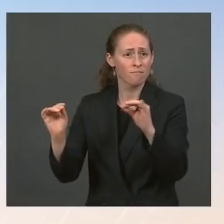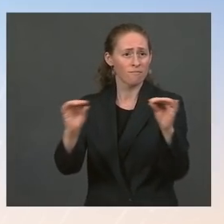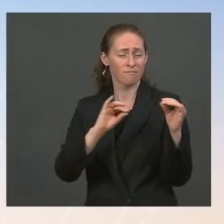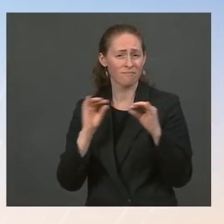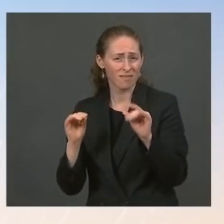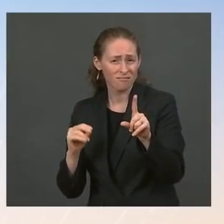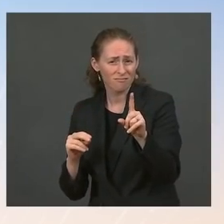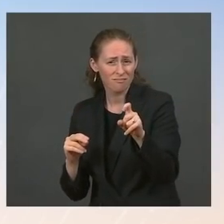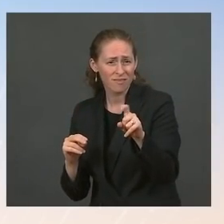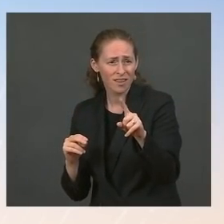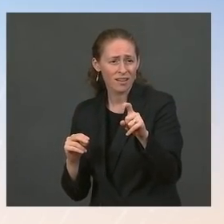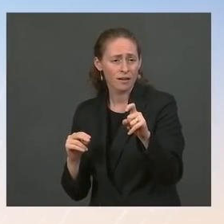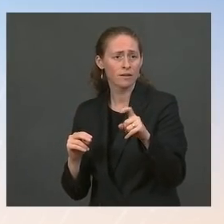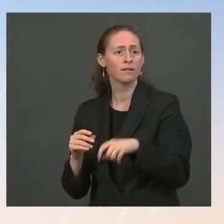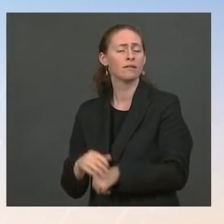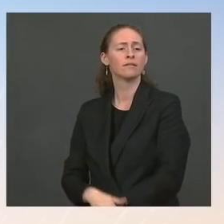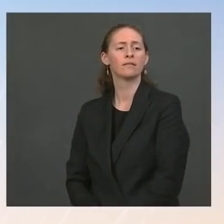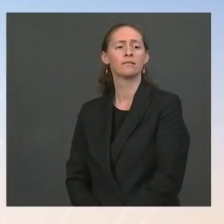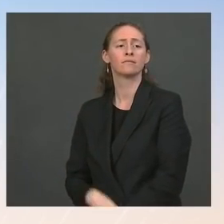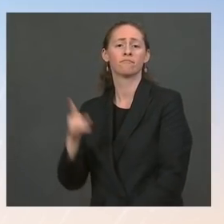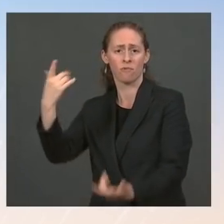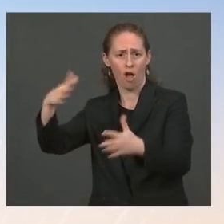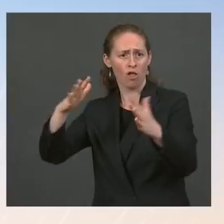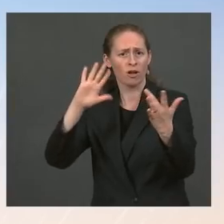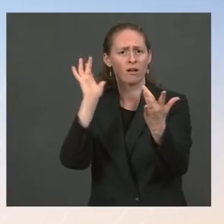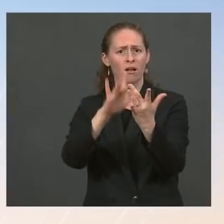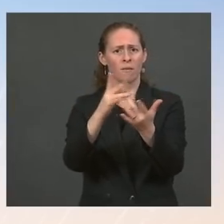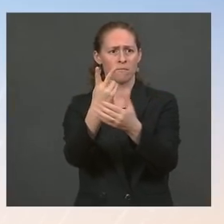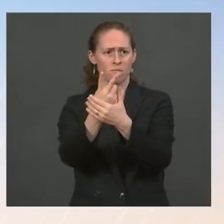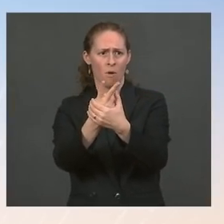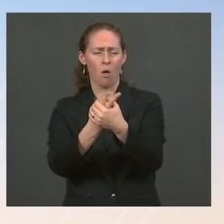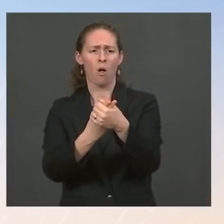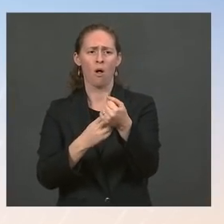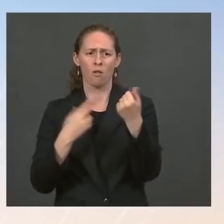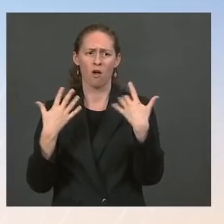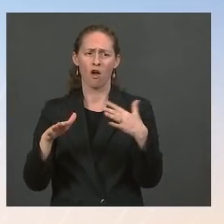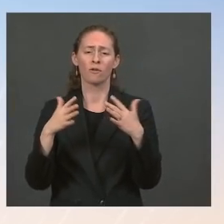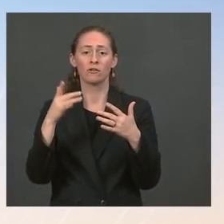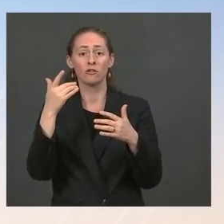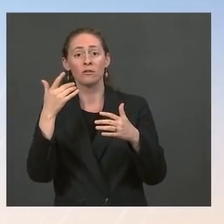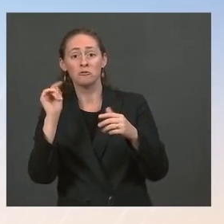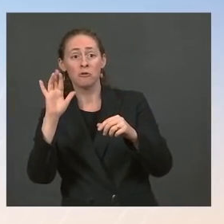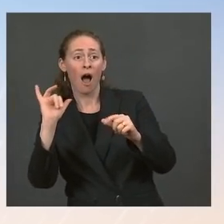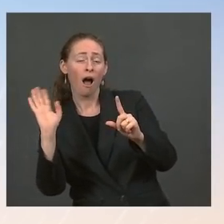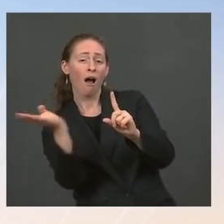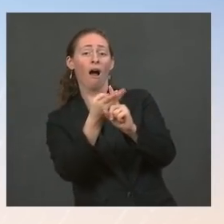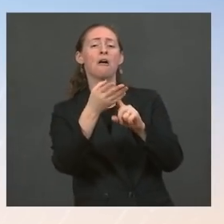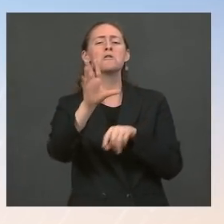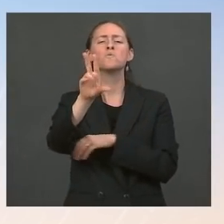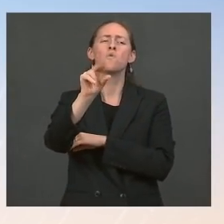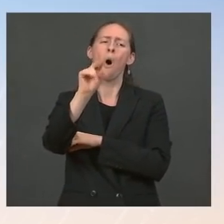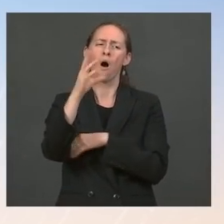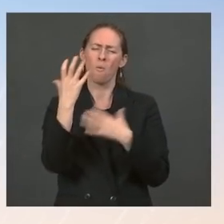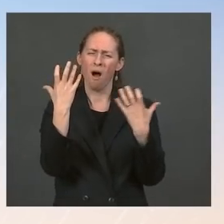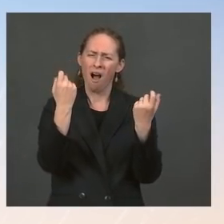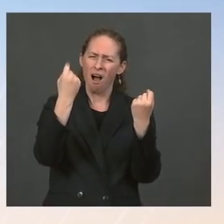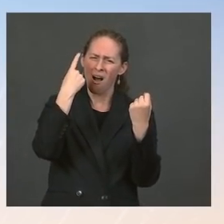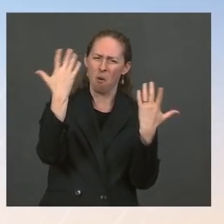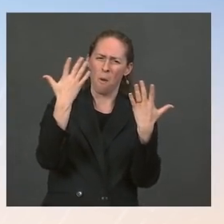but to better understand the path forward and what is -- what are priorities to each of them. And he will continue to play that role.